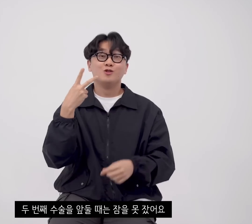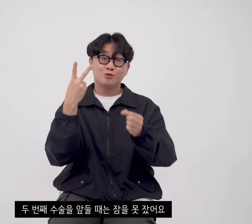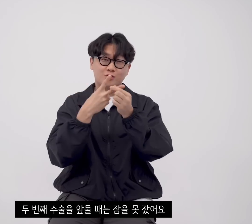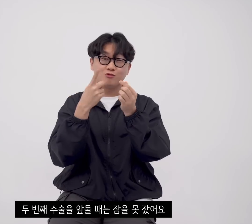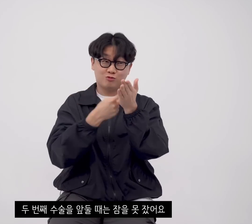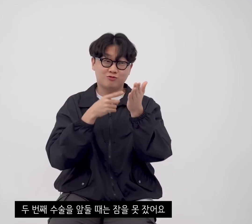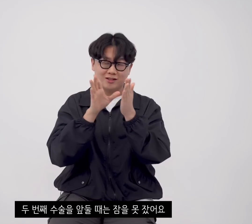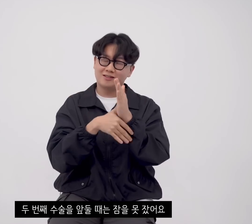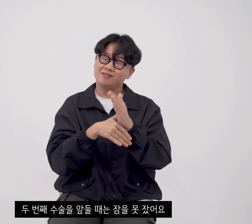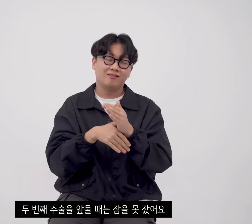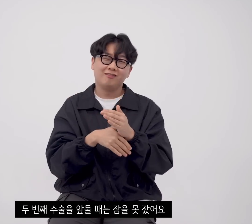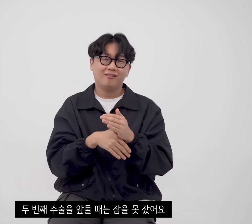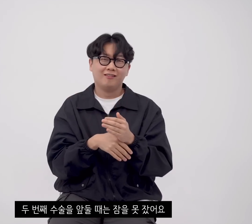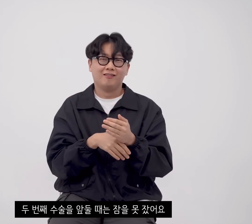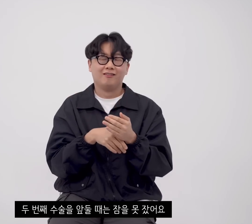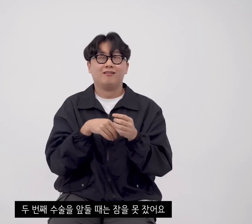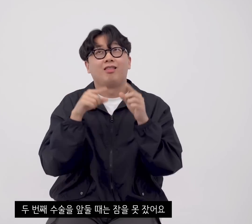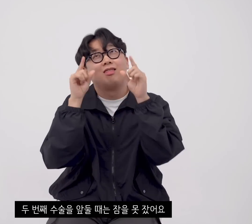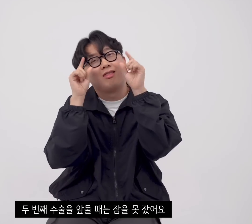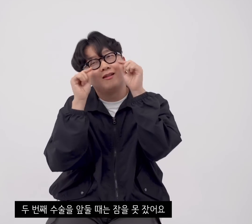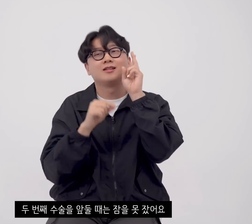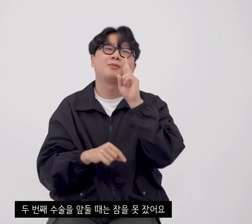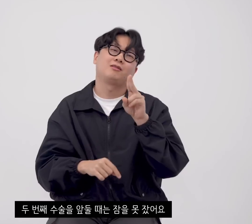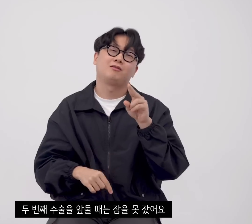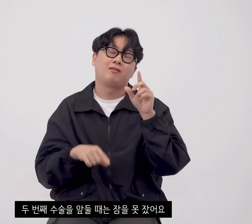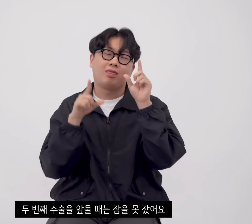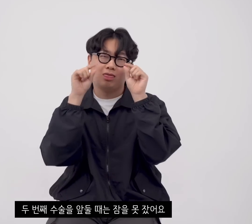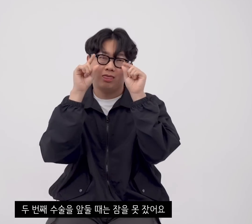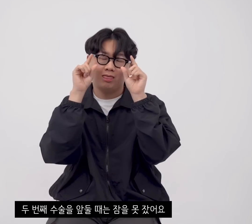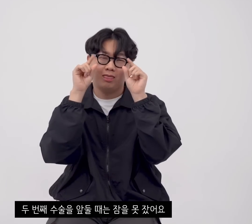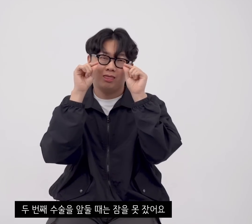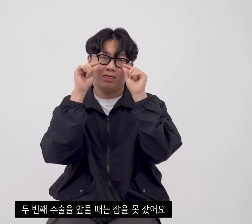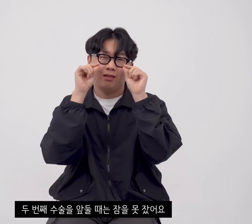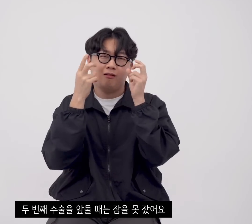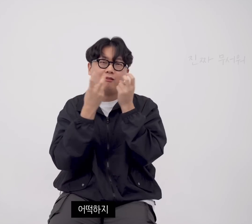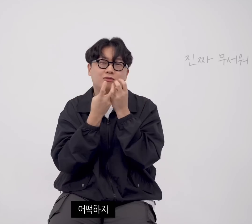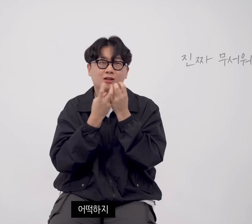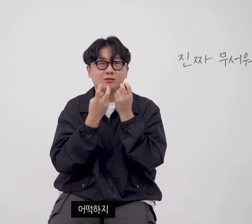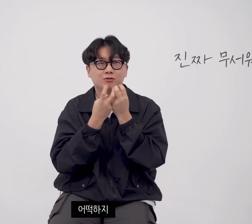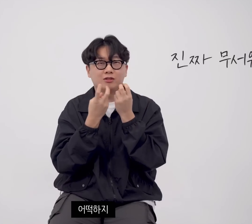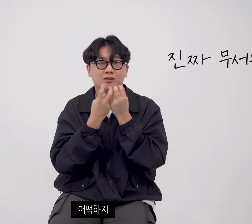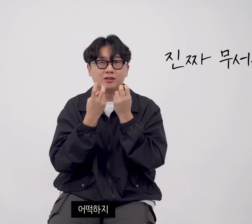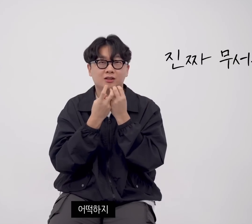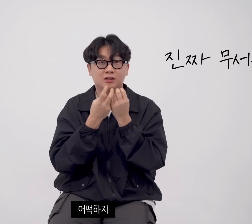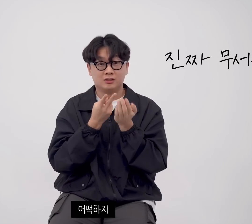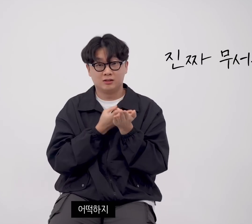Before the second surgery, I couldn't sleep. I was really scared. What should I do?